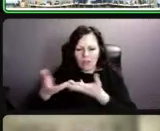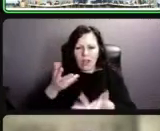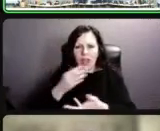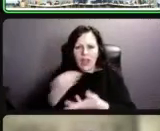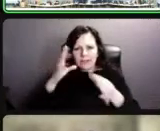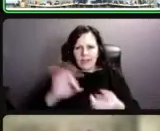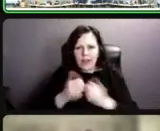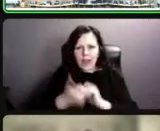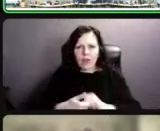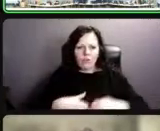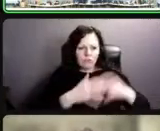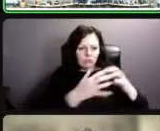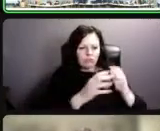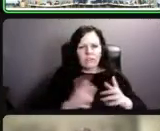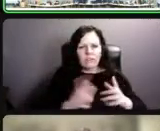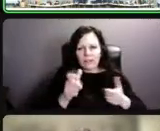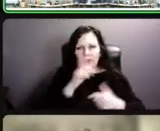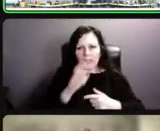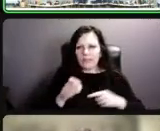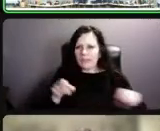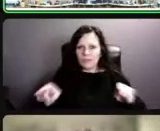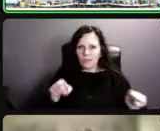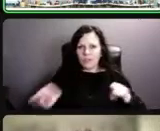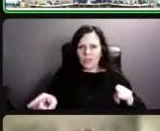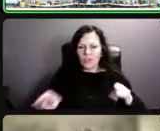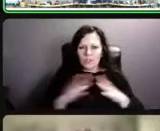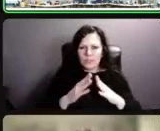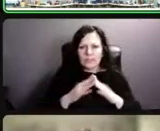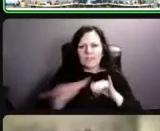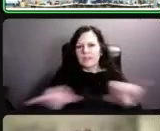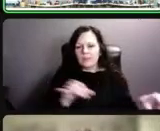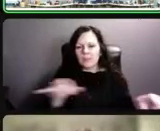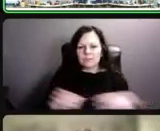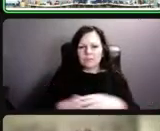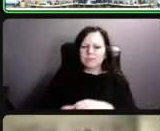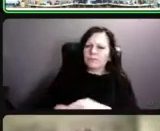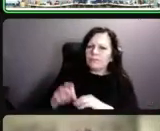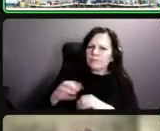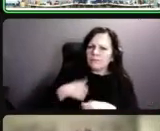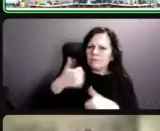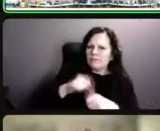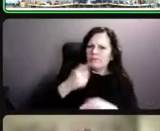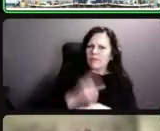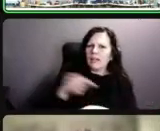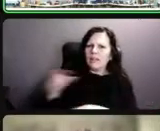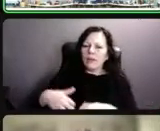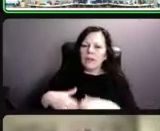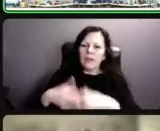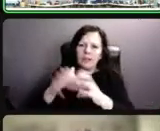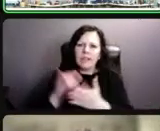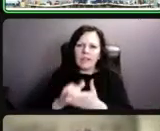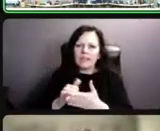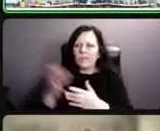OPPOITIES FOR INTERGOVERNMENTAL LEARNING COOPERATION AND FIGURING OUT HOW TO IMPLEMENT THIS BEST